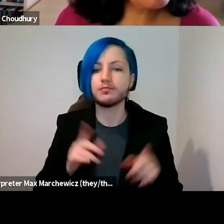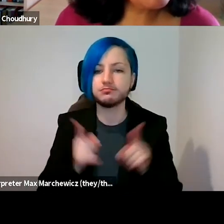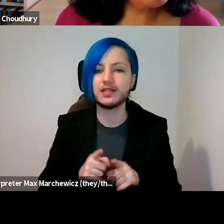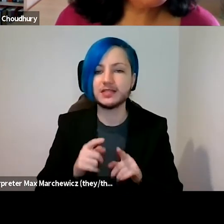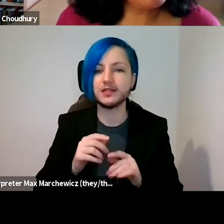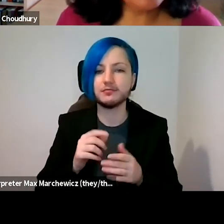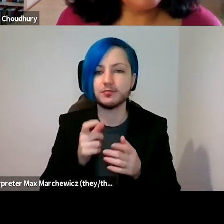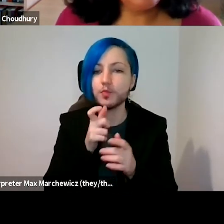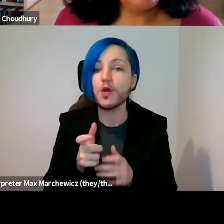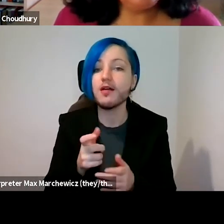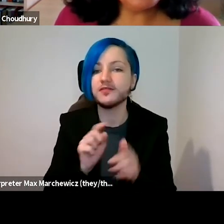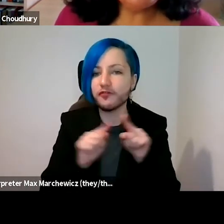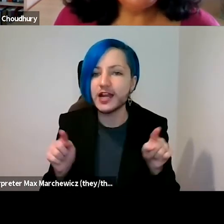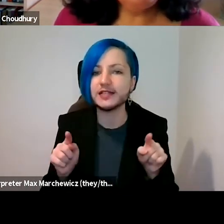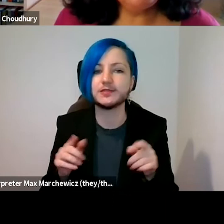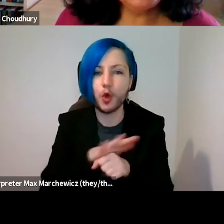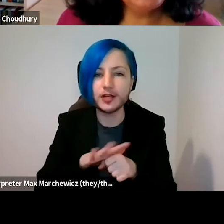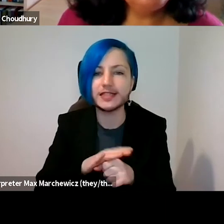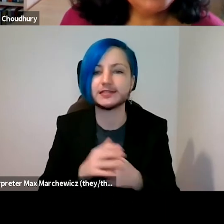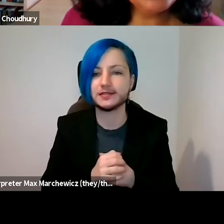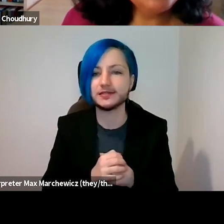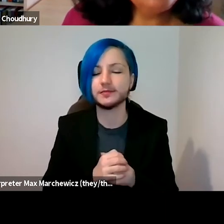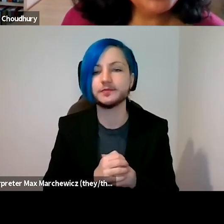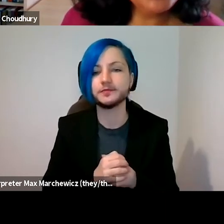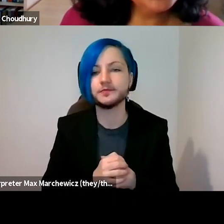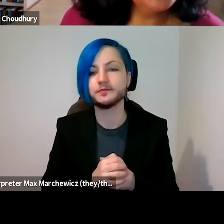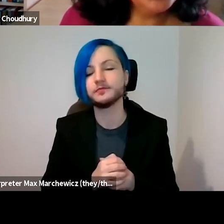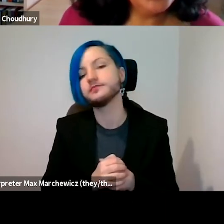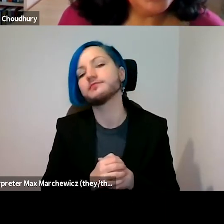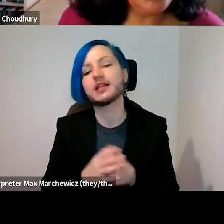how he absolutely wanted Indian phrases and information.